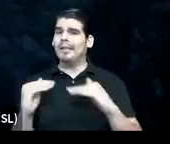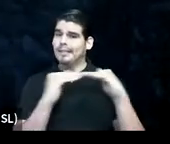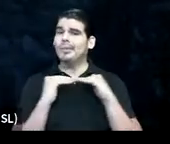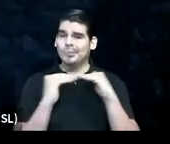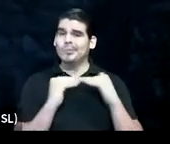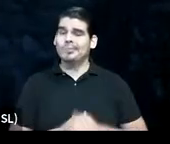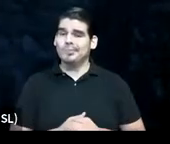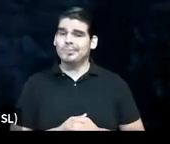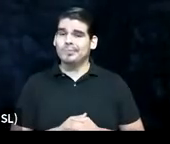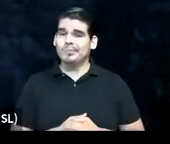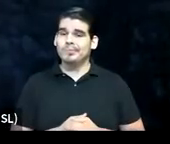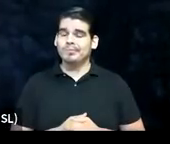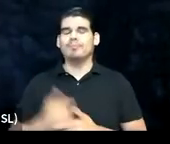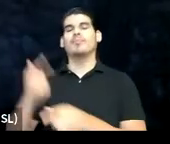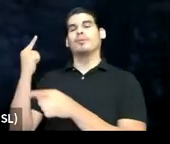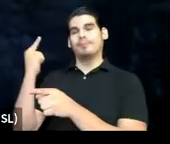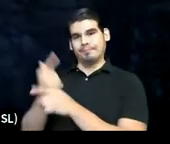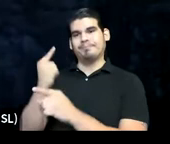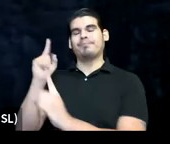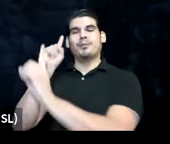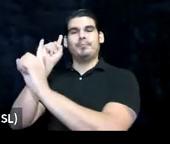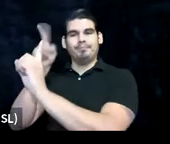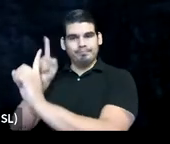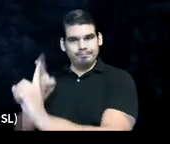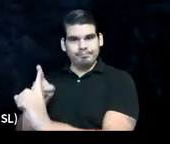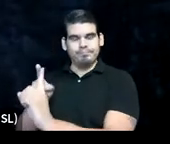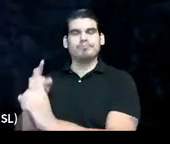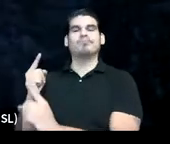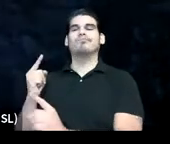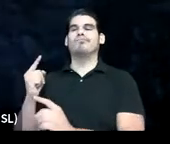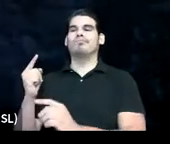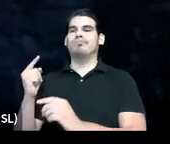And then being another another way you can kind of explore the direction of a resolution